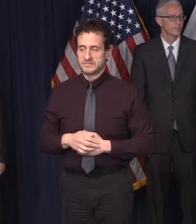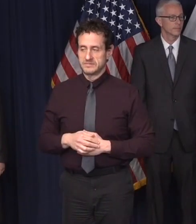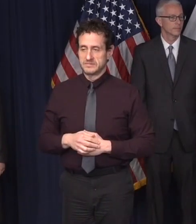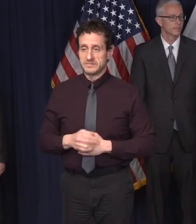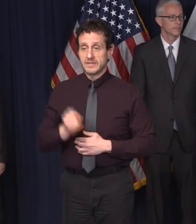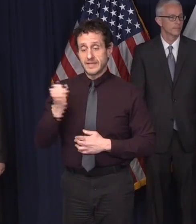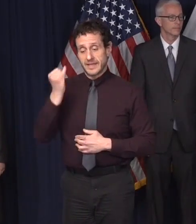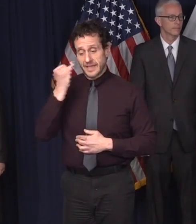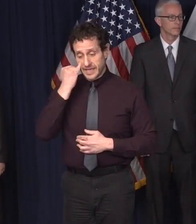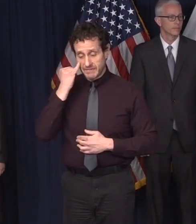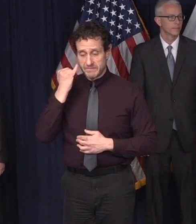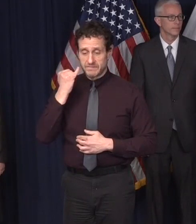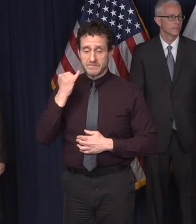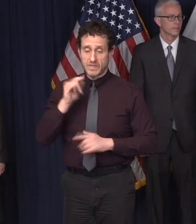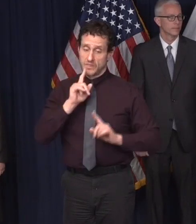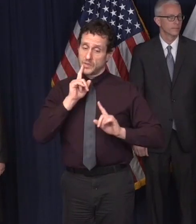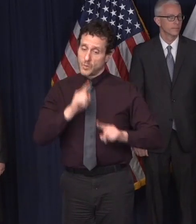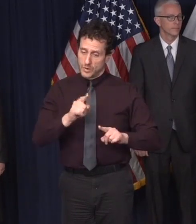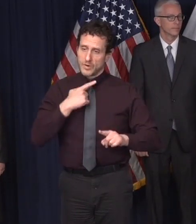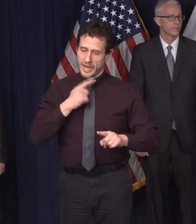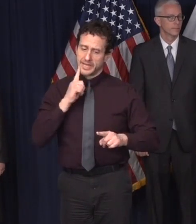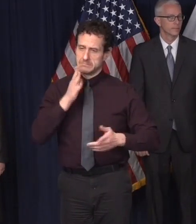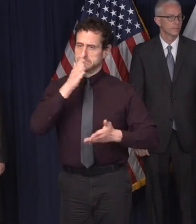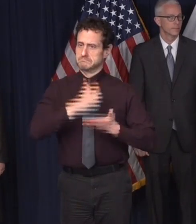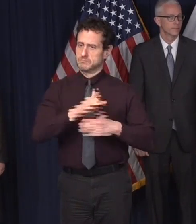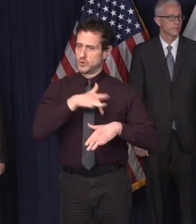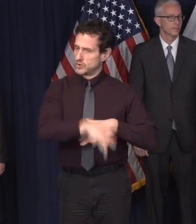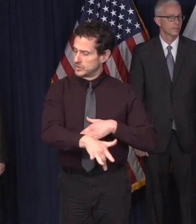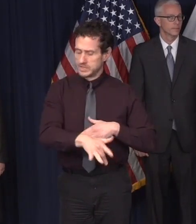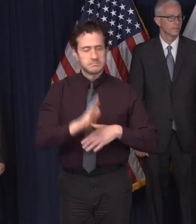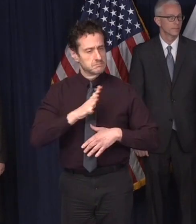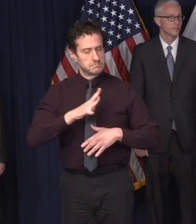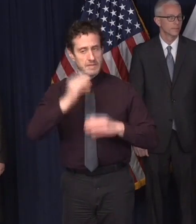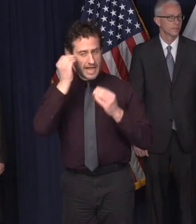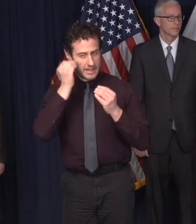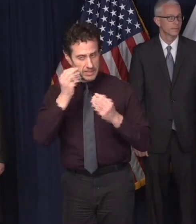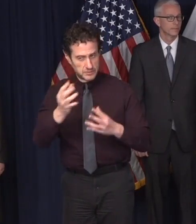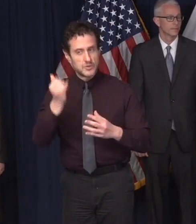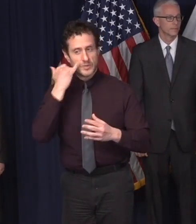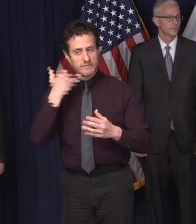SITE LEARNING AT SCHOOLS THROUGH THE END OF THE MONTH OF APRIL. IF WE CAN END THESE ORDERS